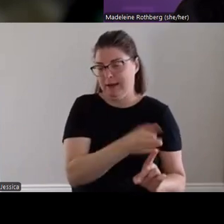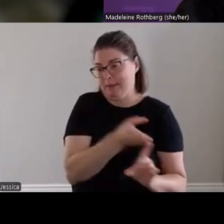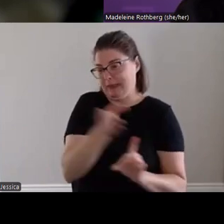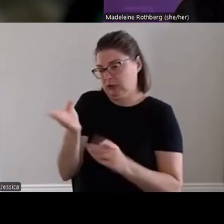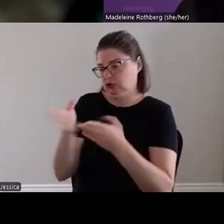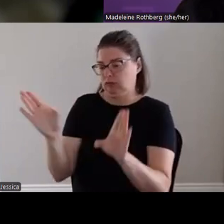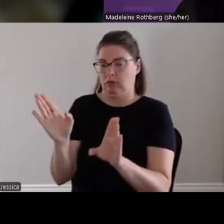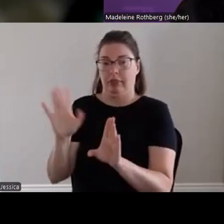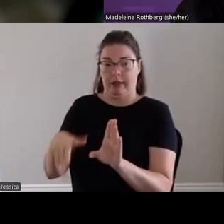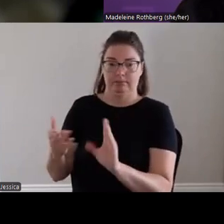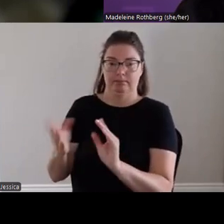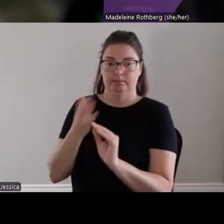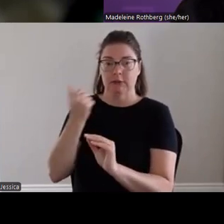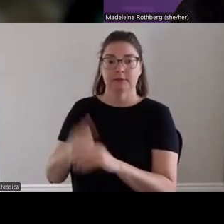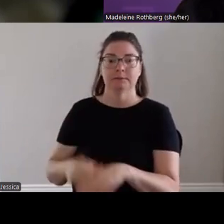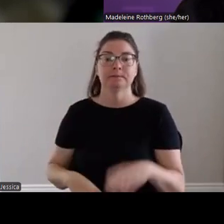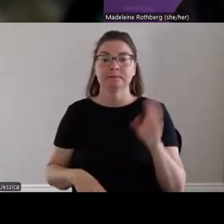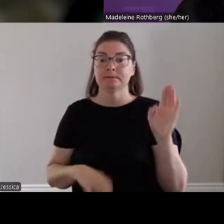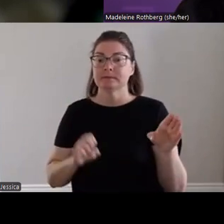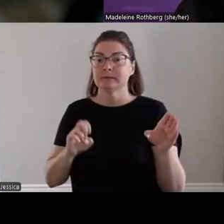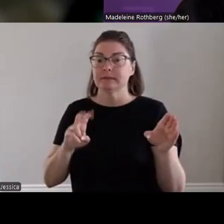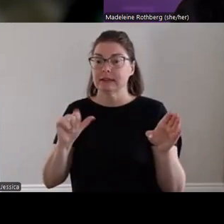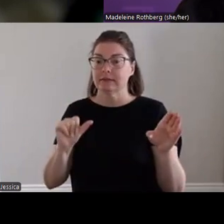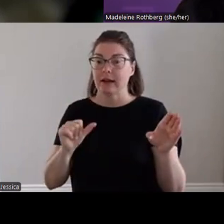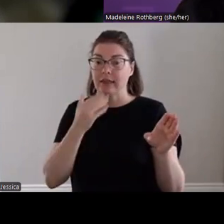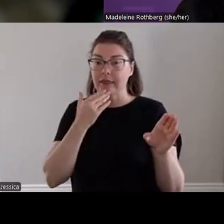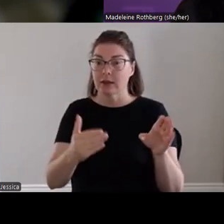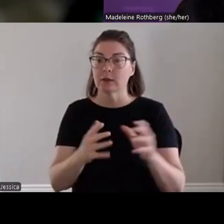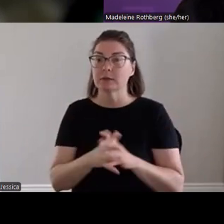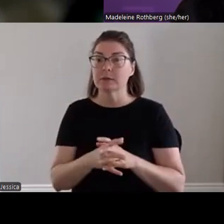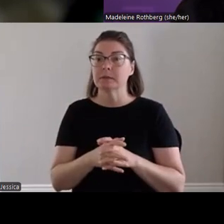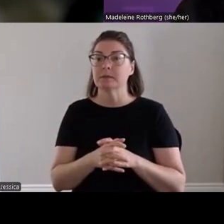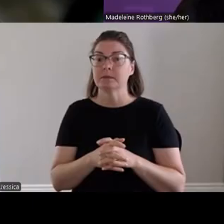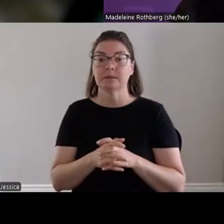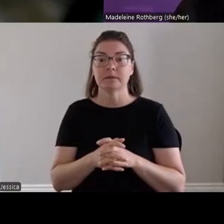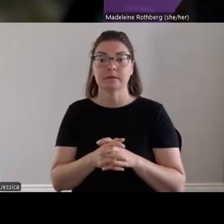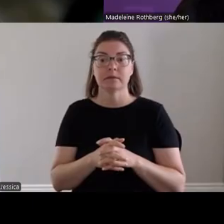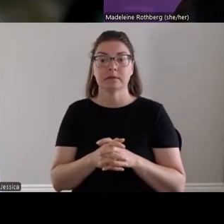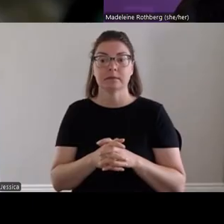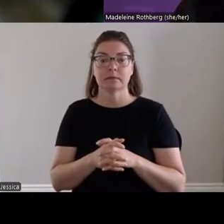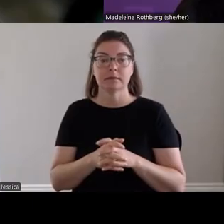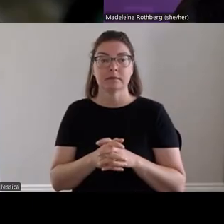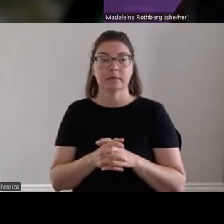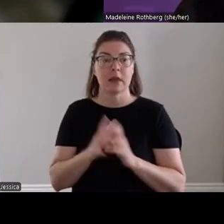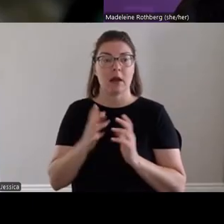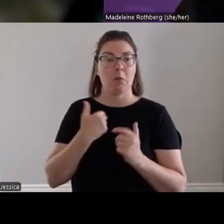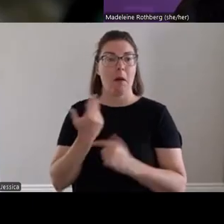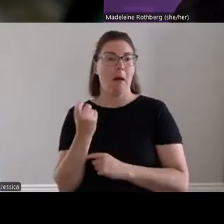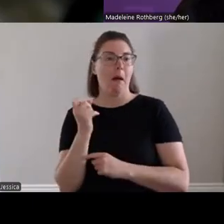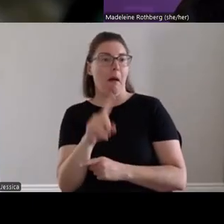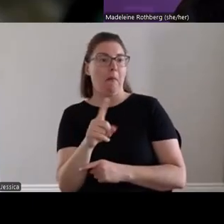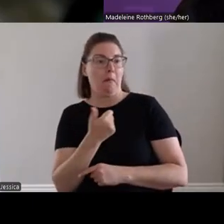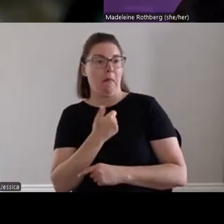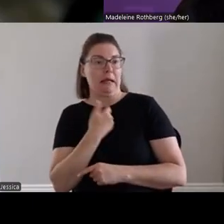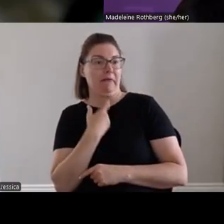(Eva Lu) Thank you. Um, I guess this question is from myself as well.